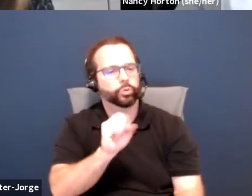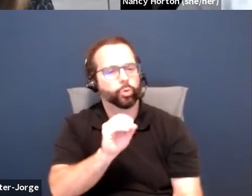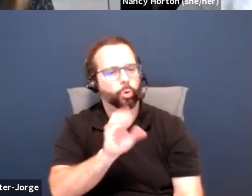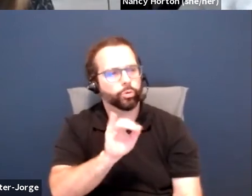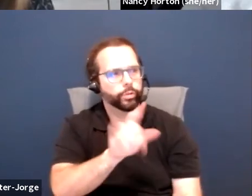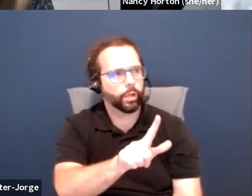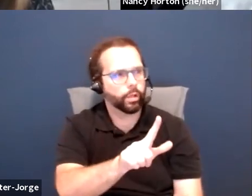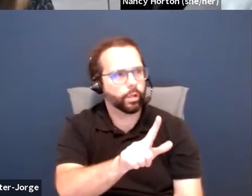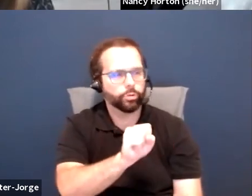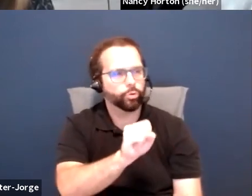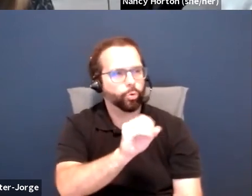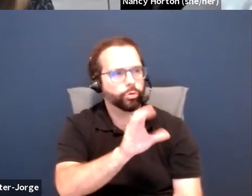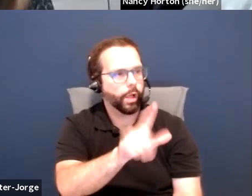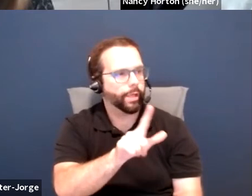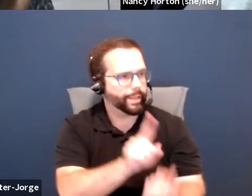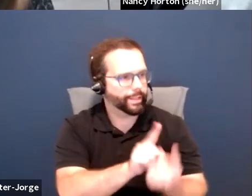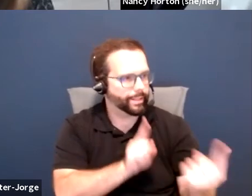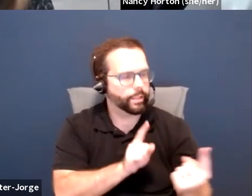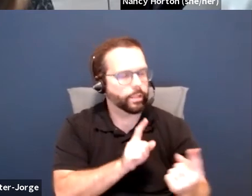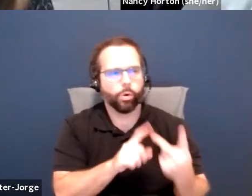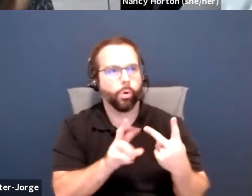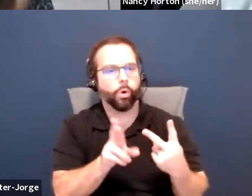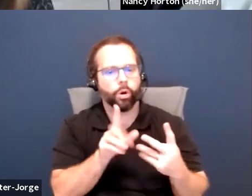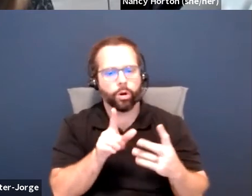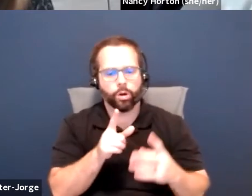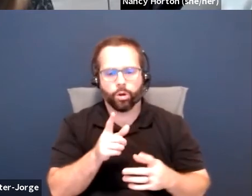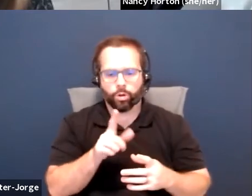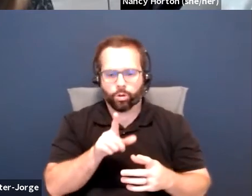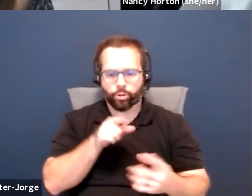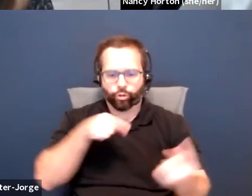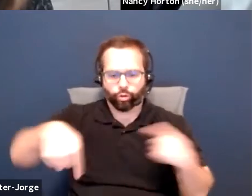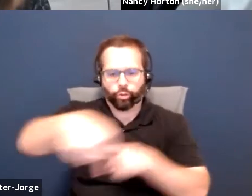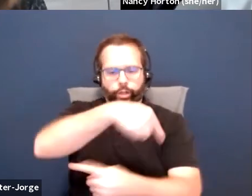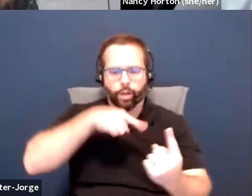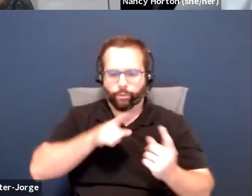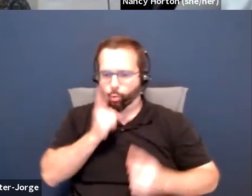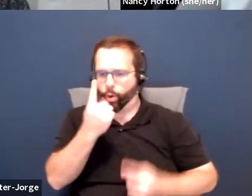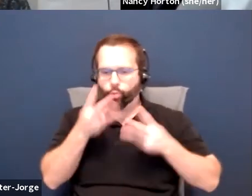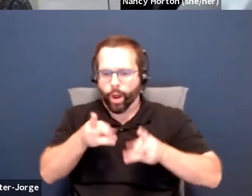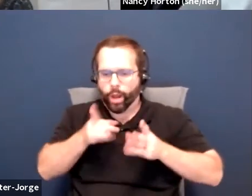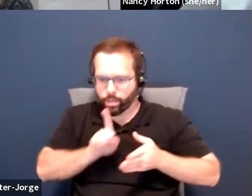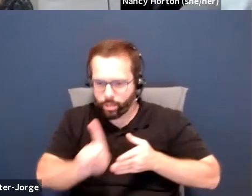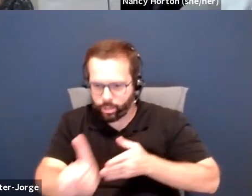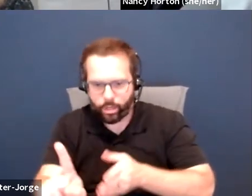certain protocols about social distancing and one way circulation